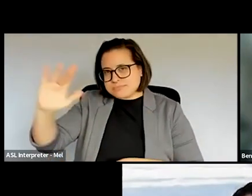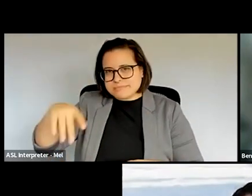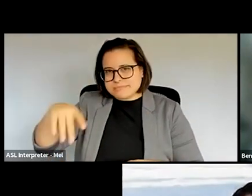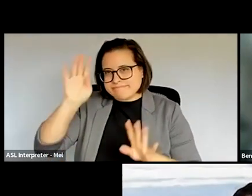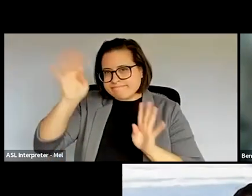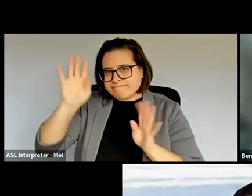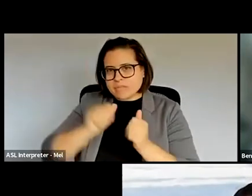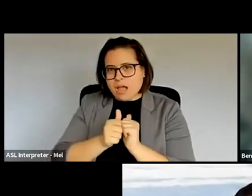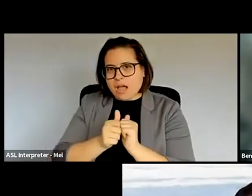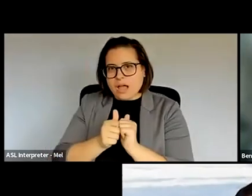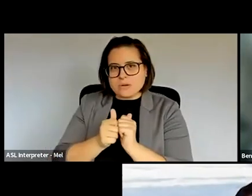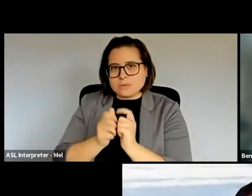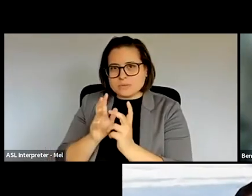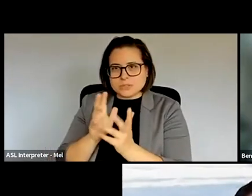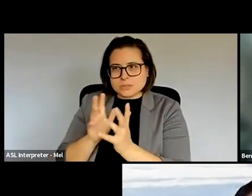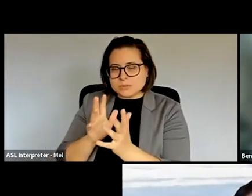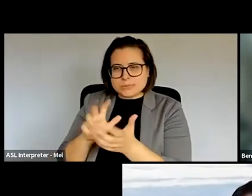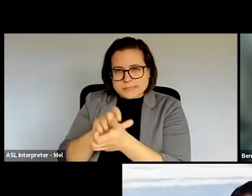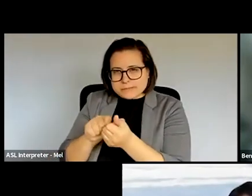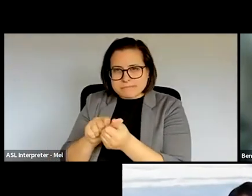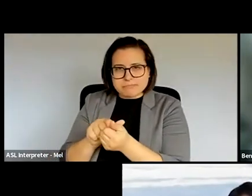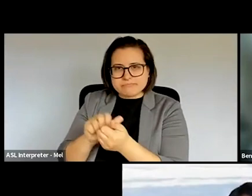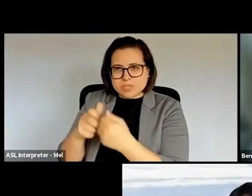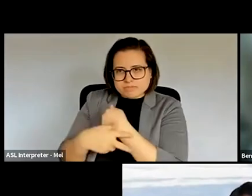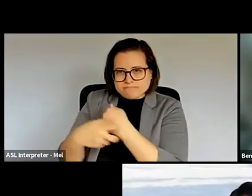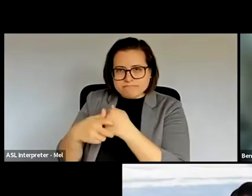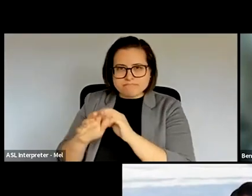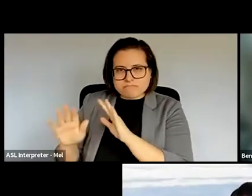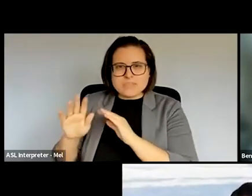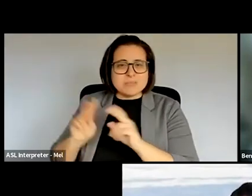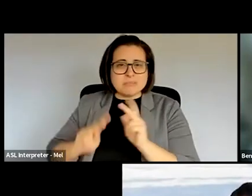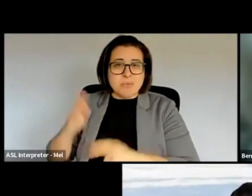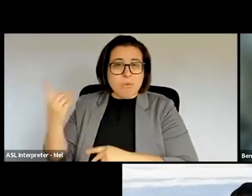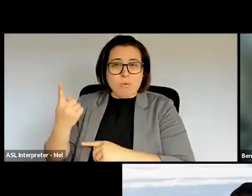to game new systems and they're always going to have to be people in the loop for any responsible